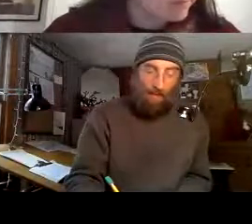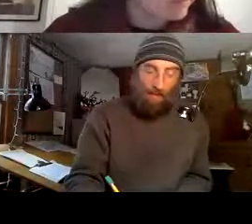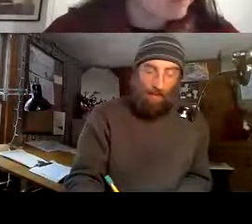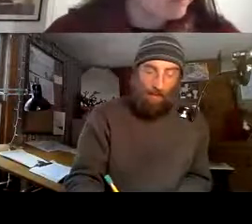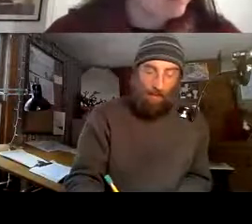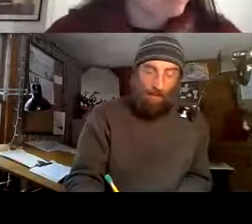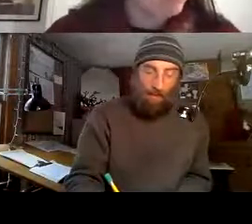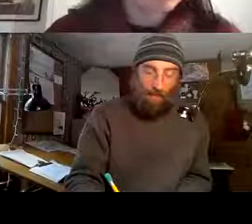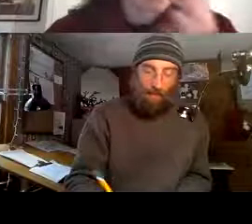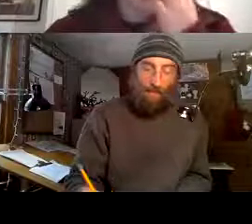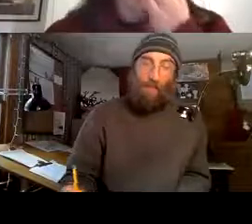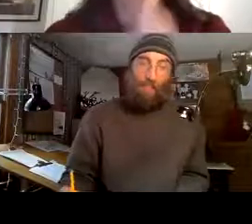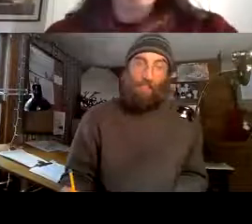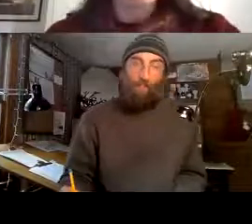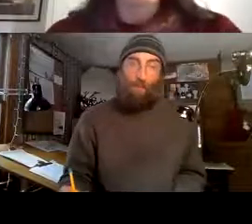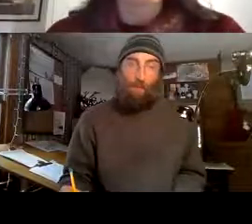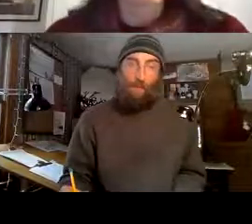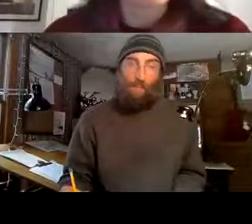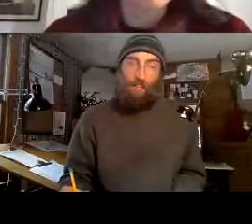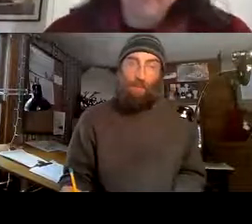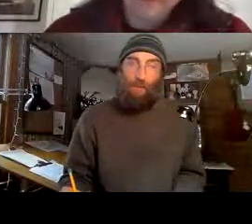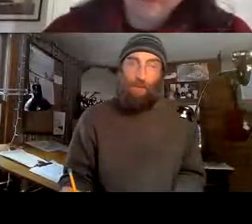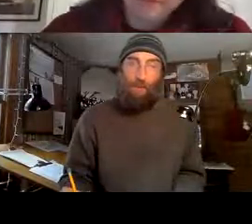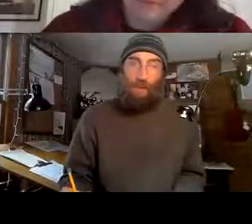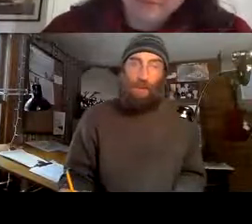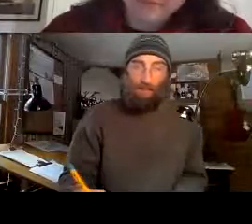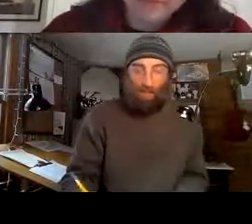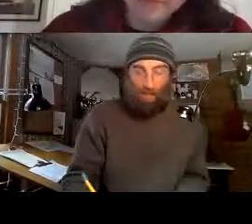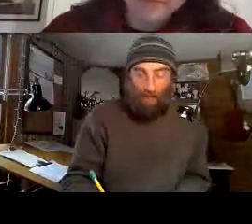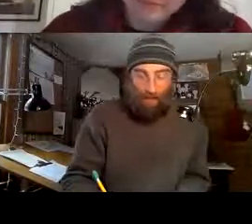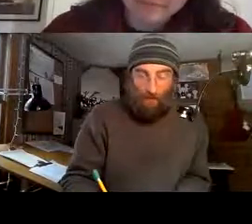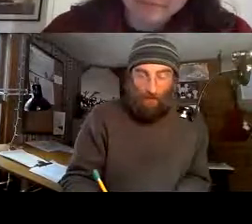and then give it a different meaning just with a couple lines, right.